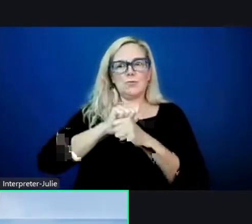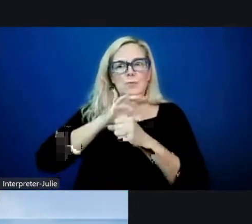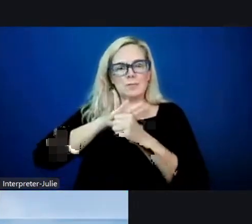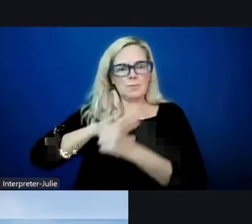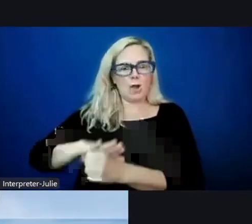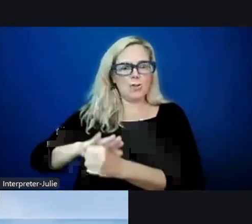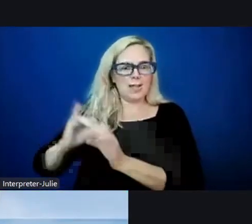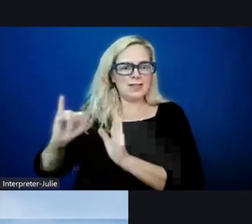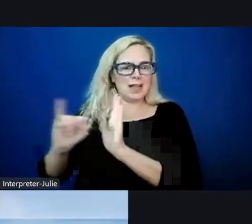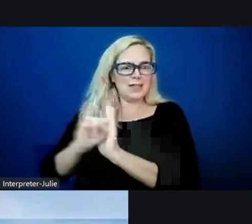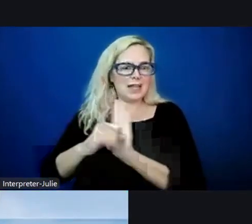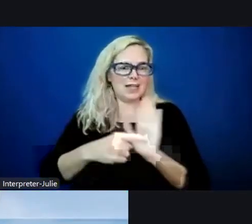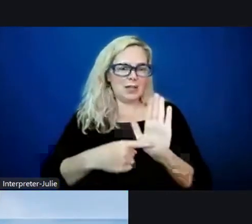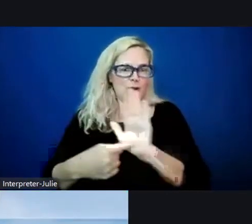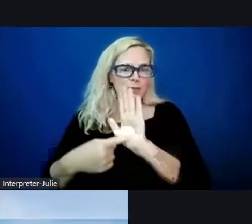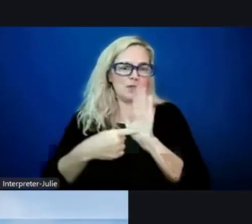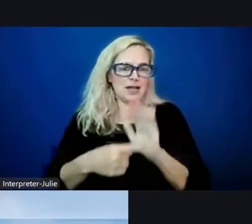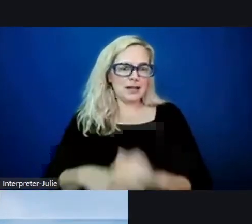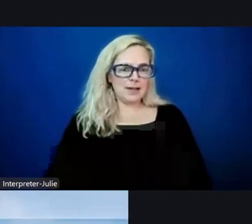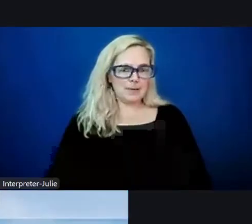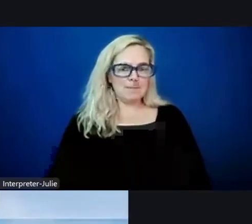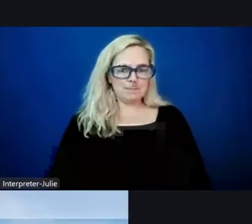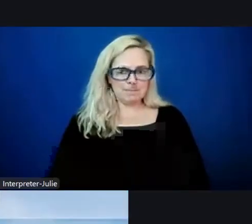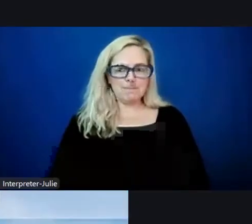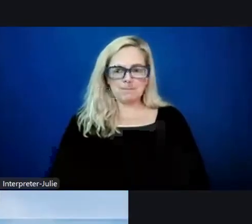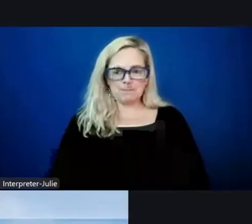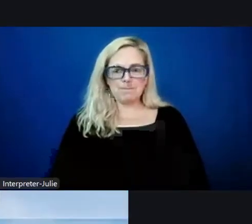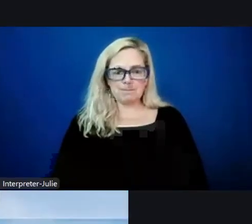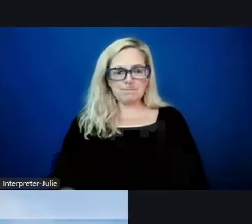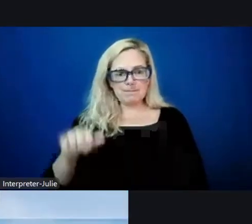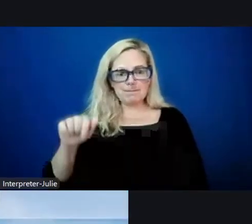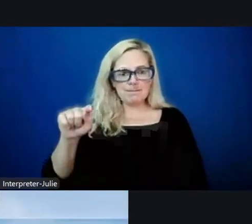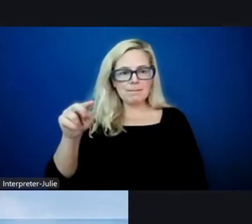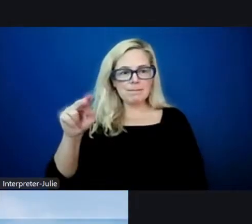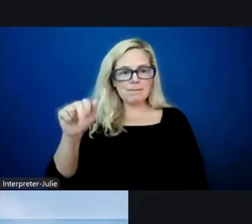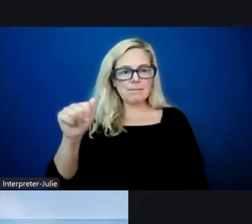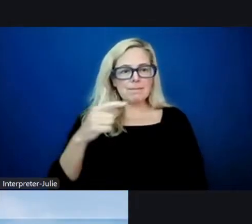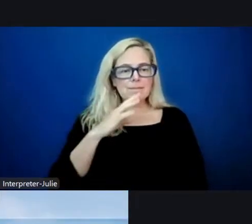Yes, I very much agree with both of you, Ally and Leah. I would also say that